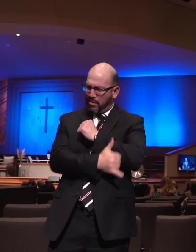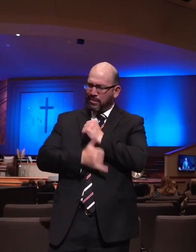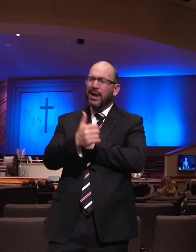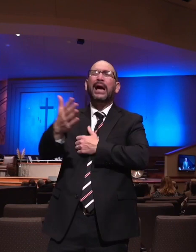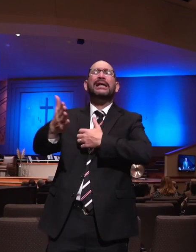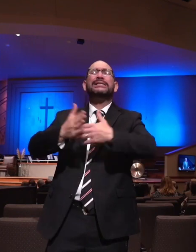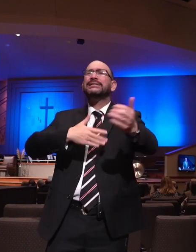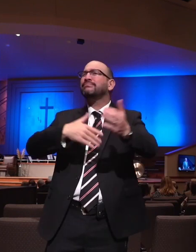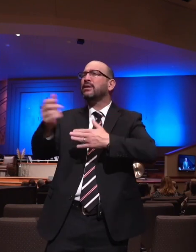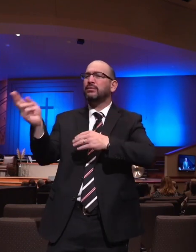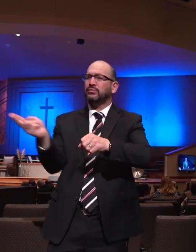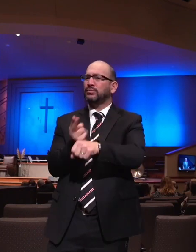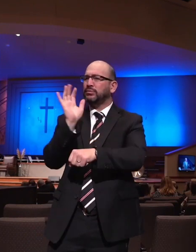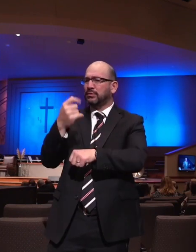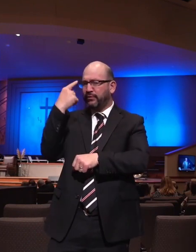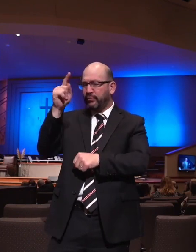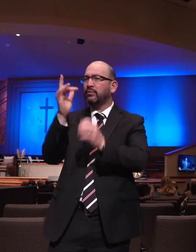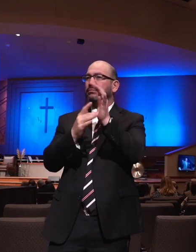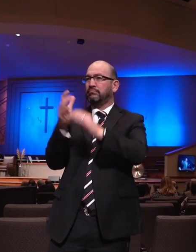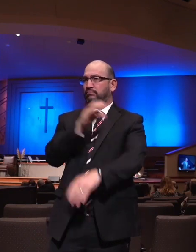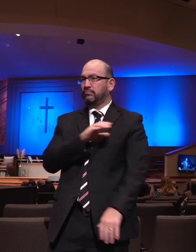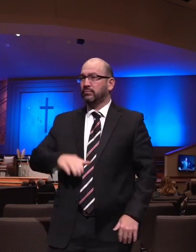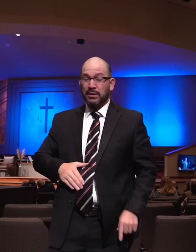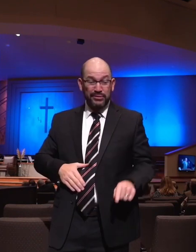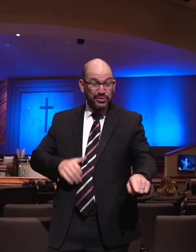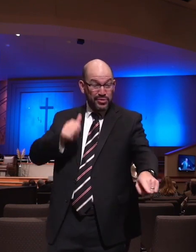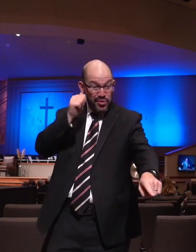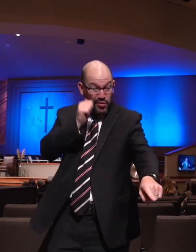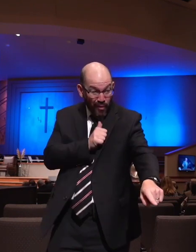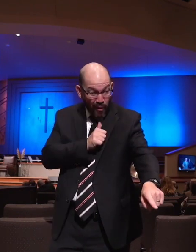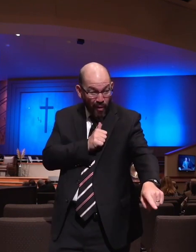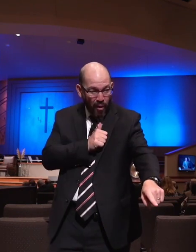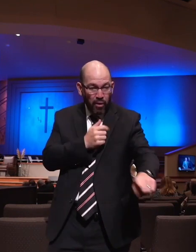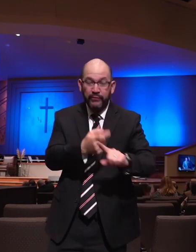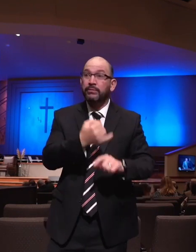cause of Christ this is a girl who's an Israelite in